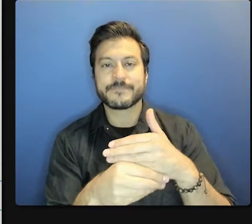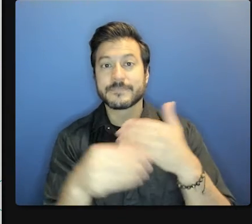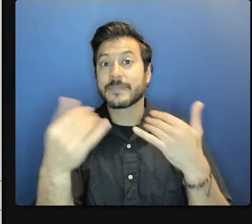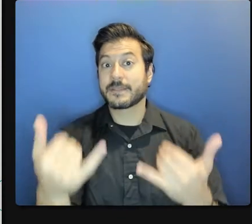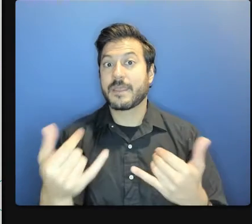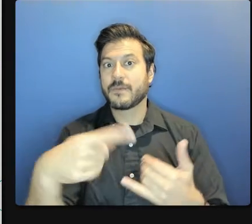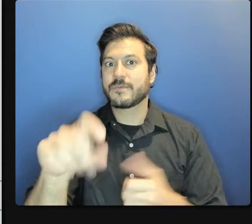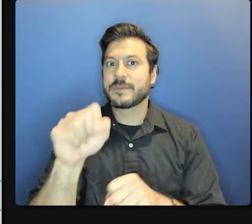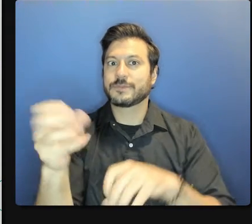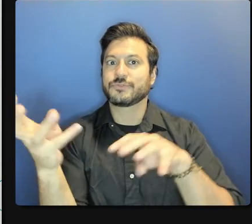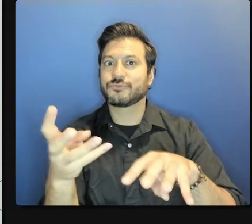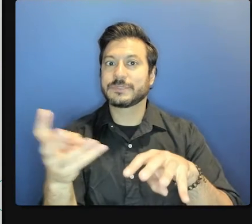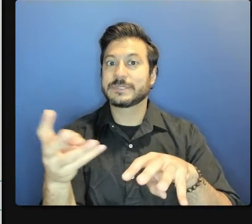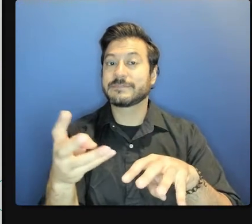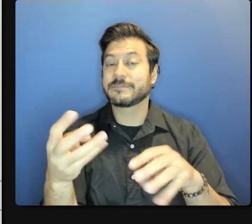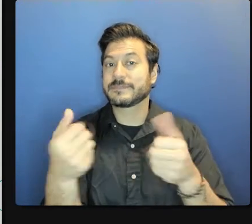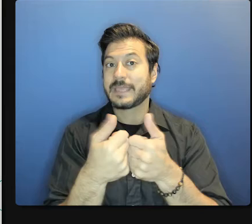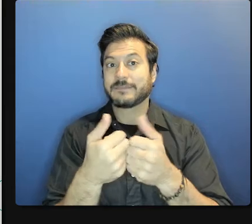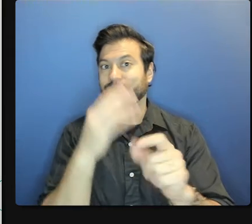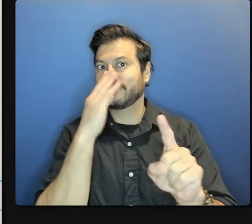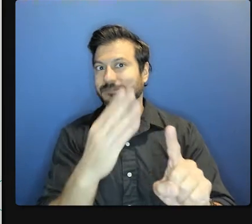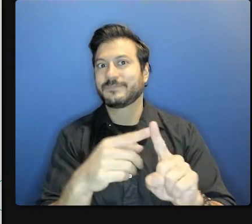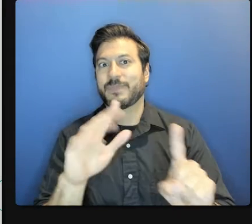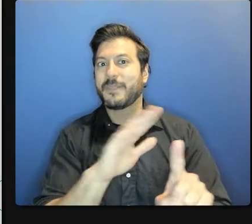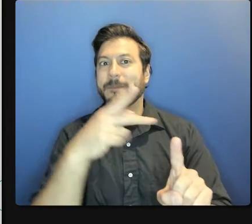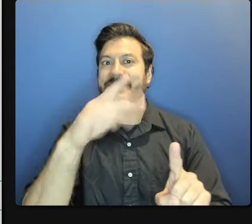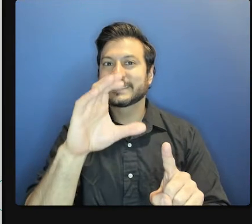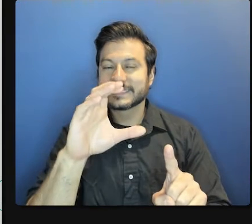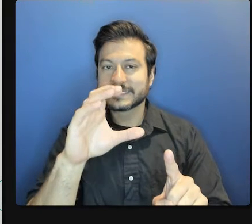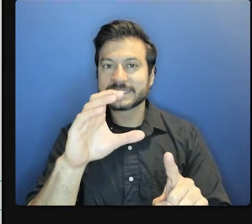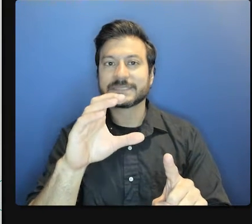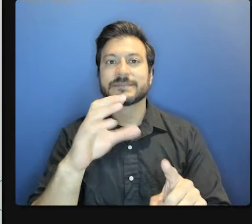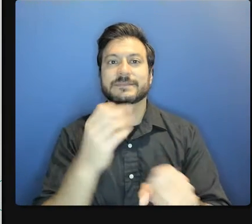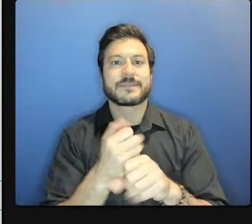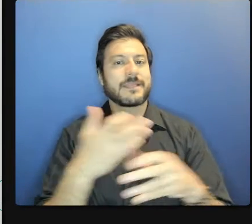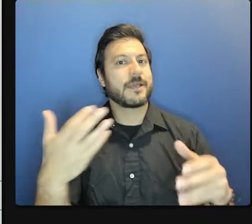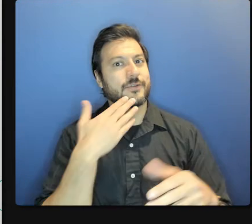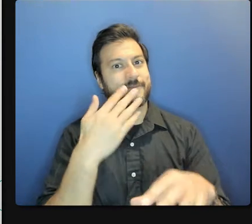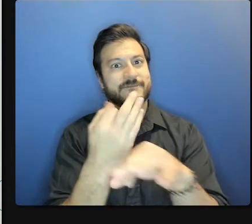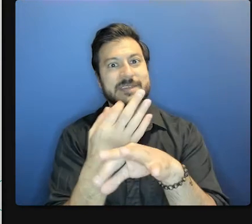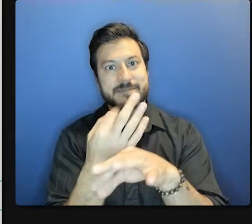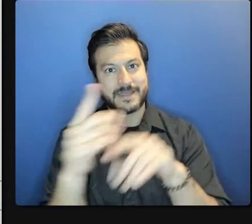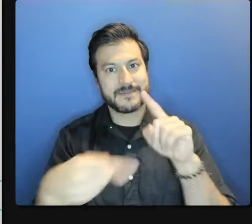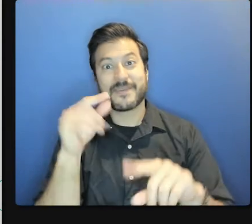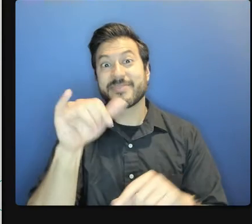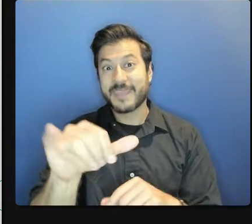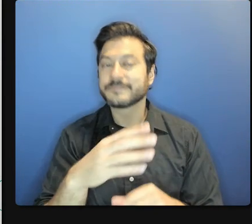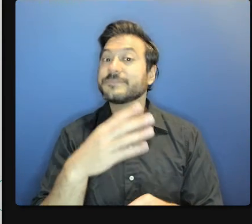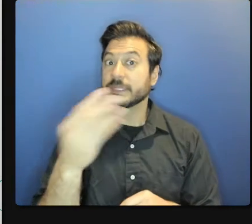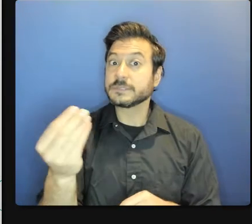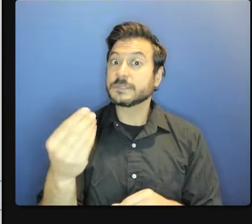And so now gamers can stream Xbox games directly to their PC We've received a lot of great feedback on that.